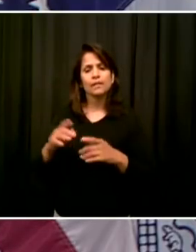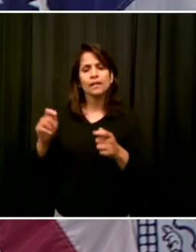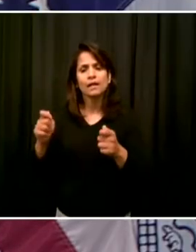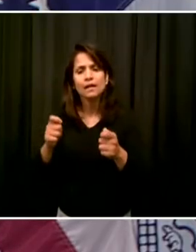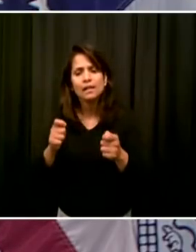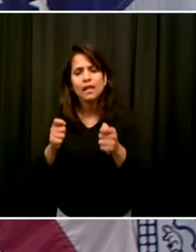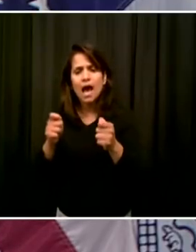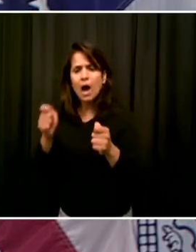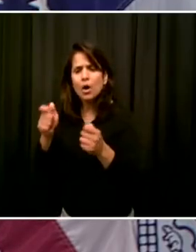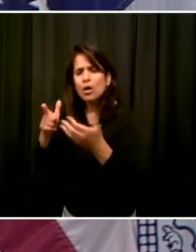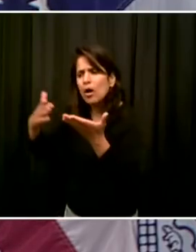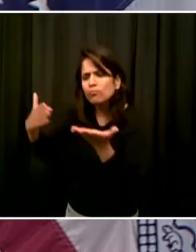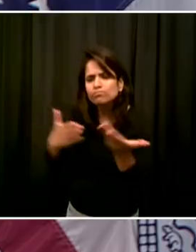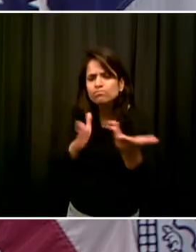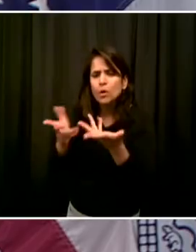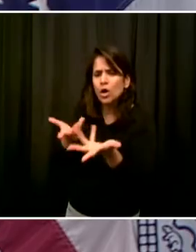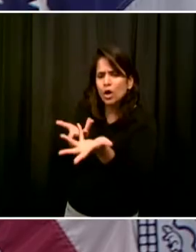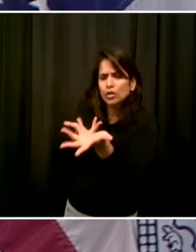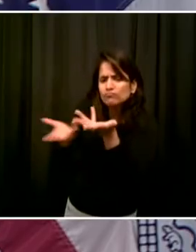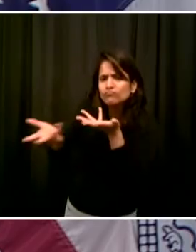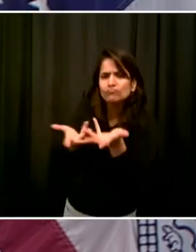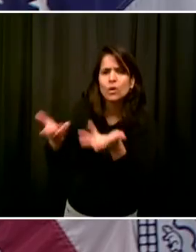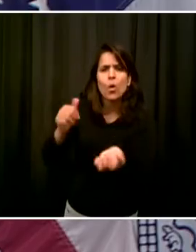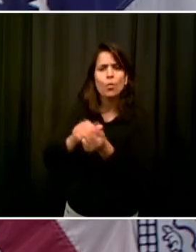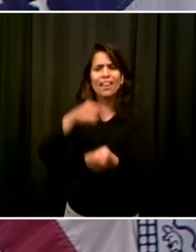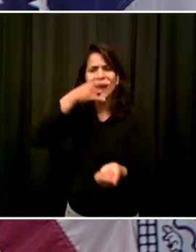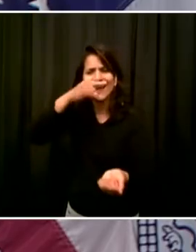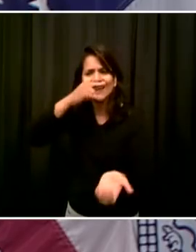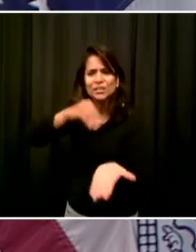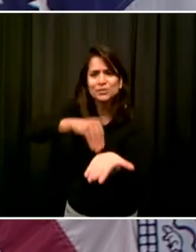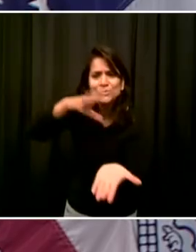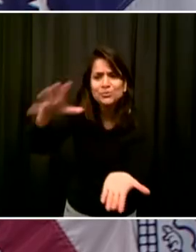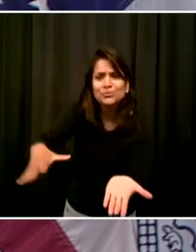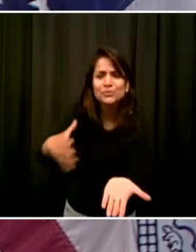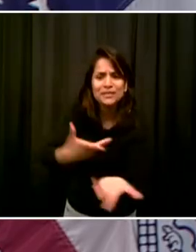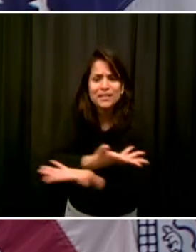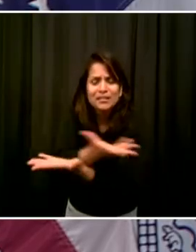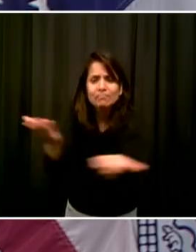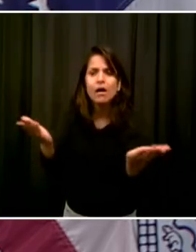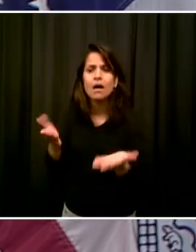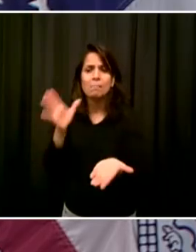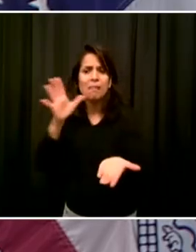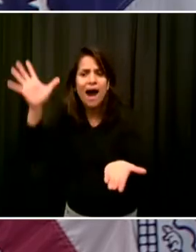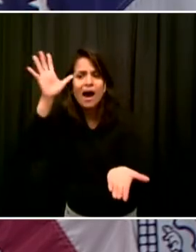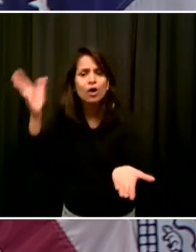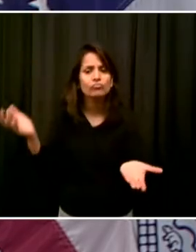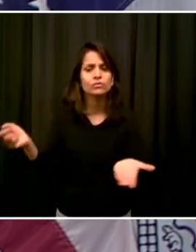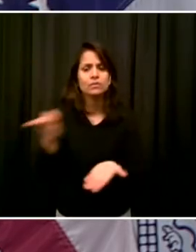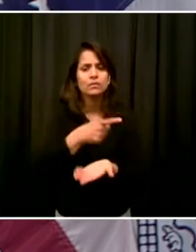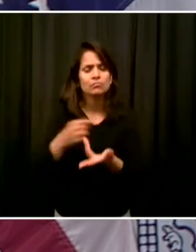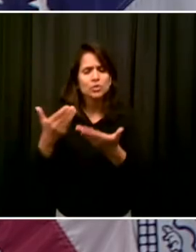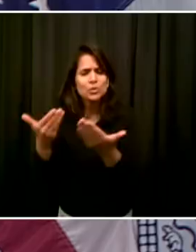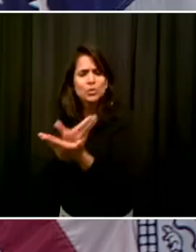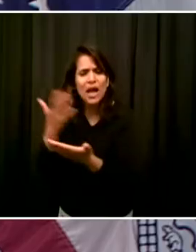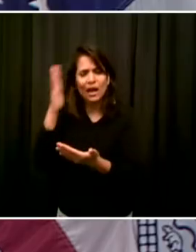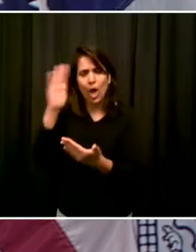SITUATIONS WILL END UP N IA DIFFERENT MATTER AND MOVE MORE AND MORE TO